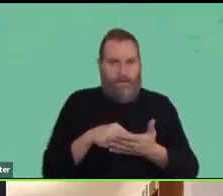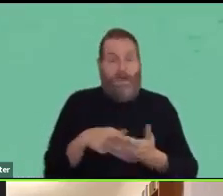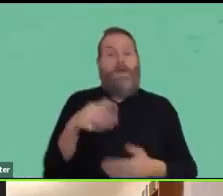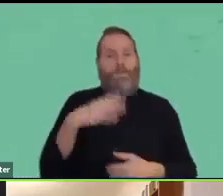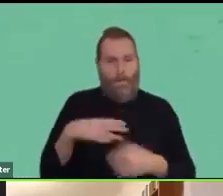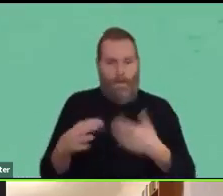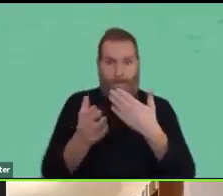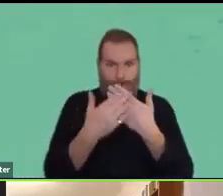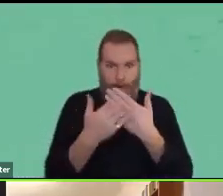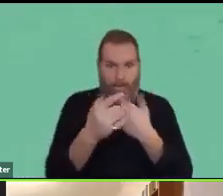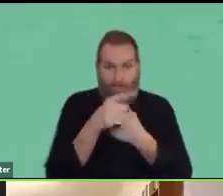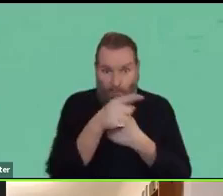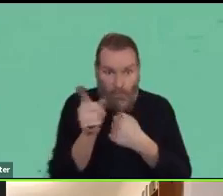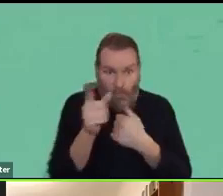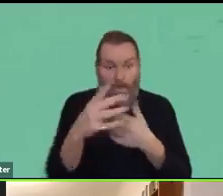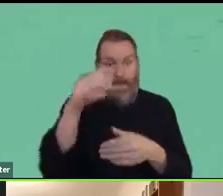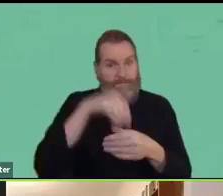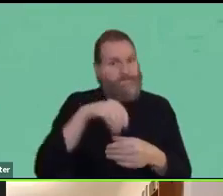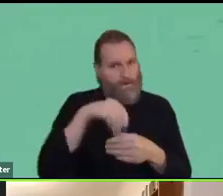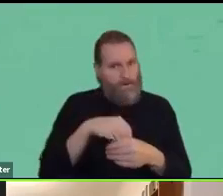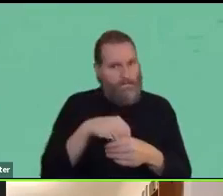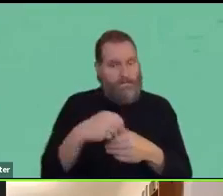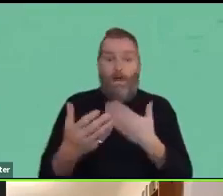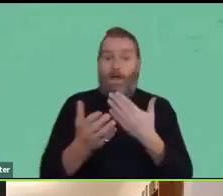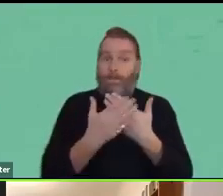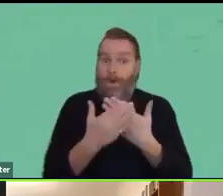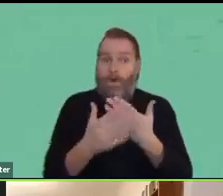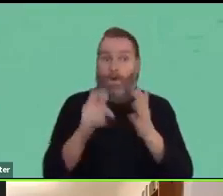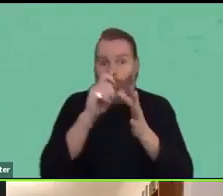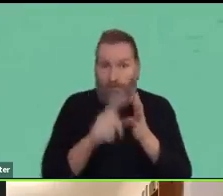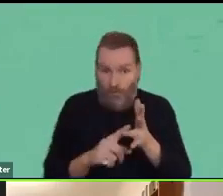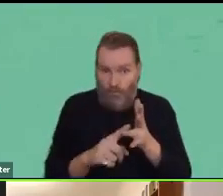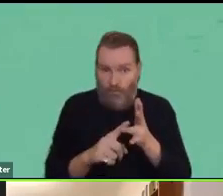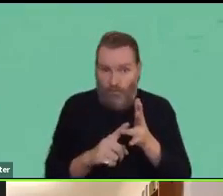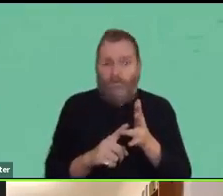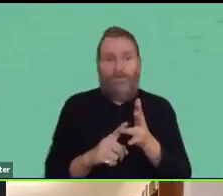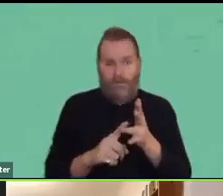because the more we can show we're doing that particularly if it's with other unions the better